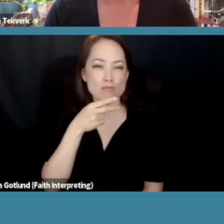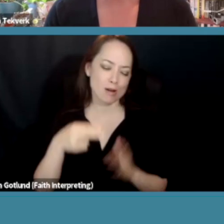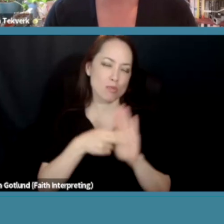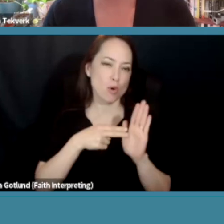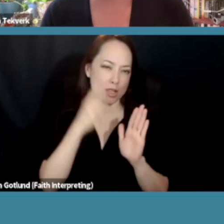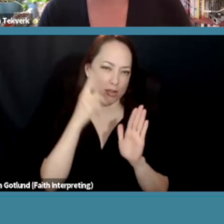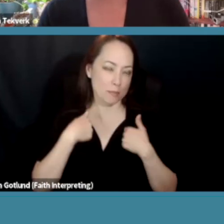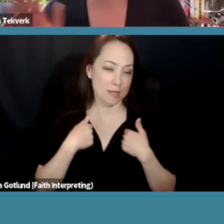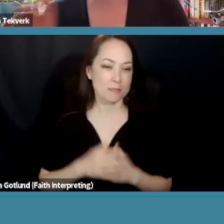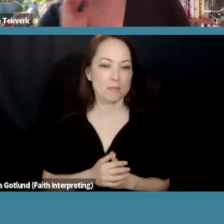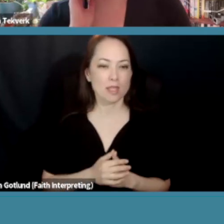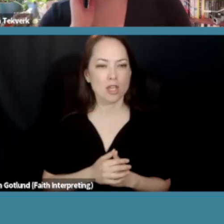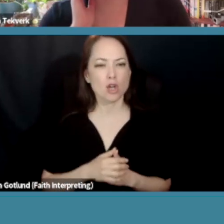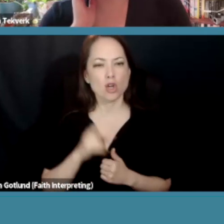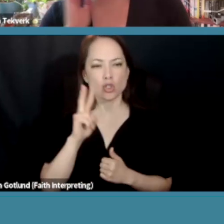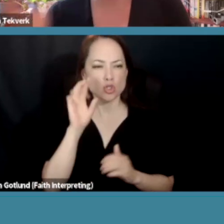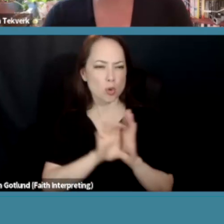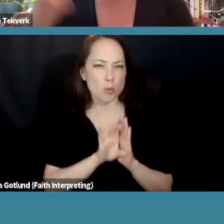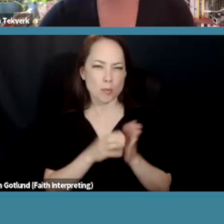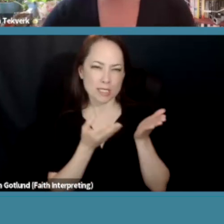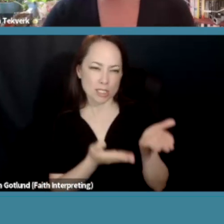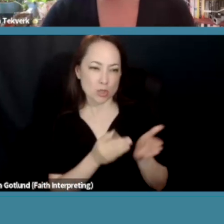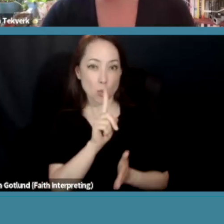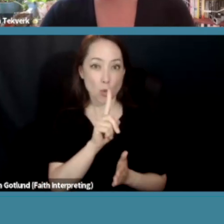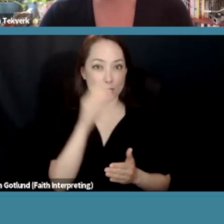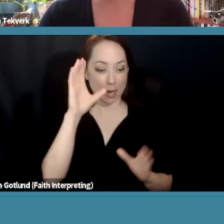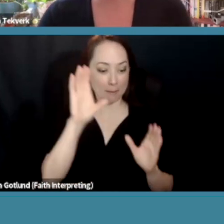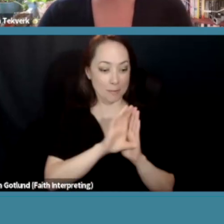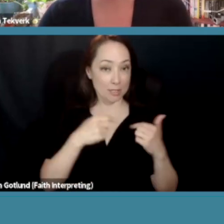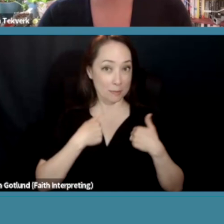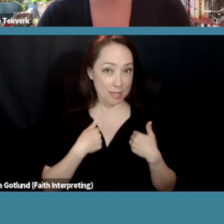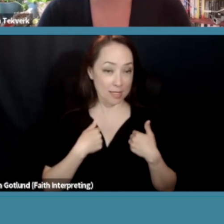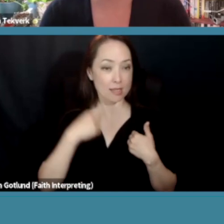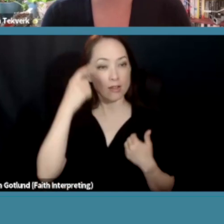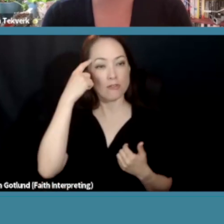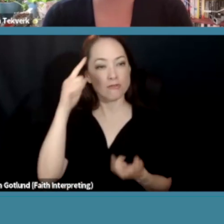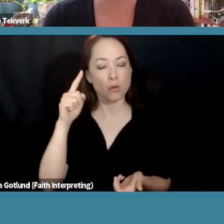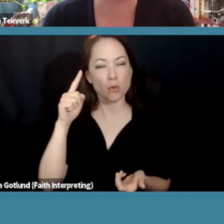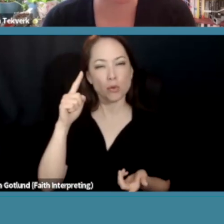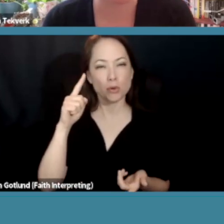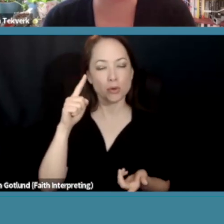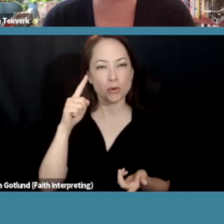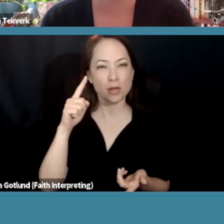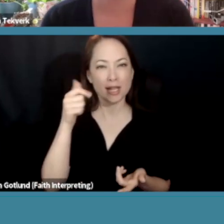There are two pictures on this slide. One is a picture of me for any folks curious.